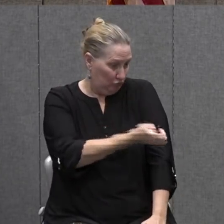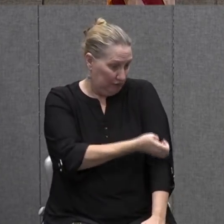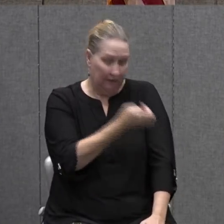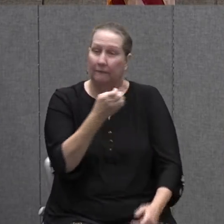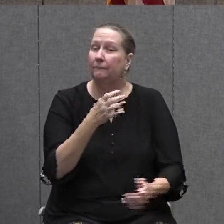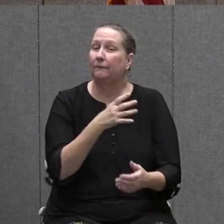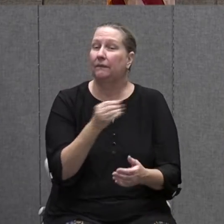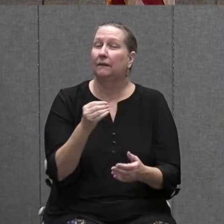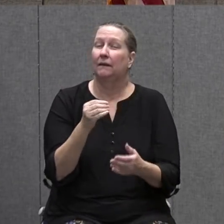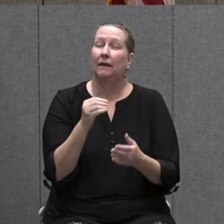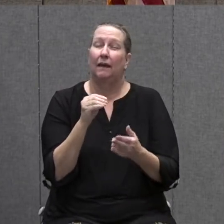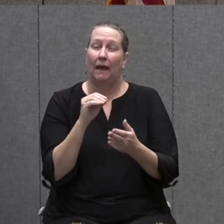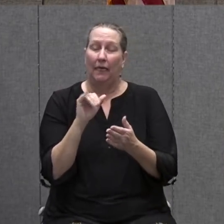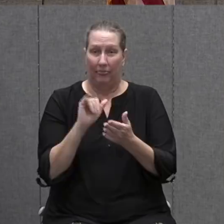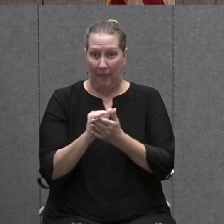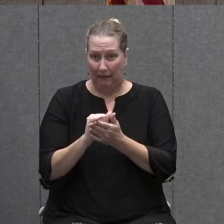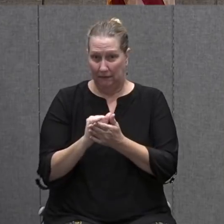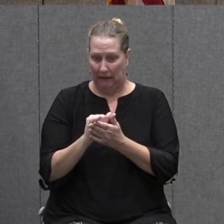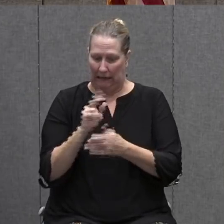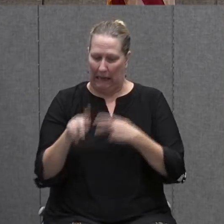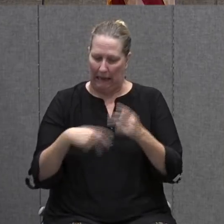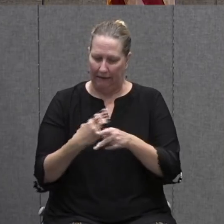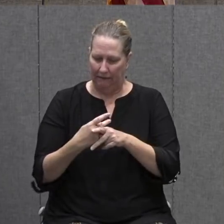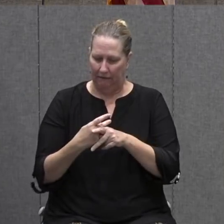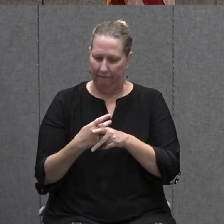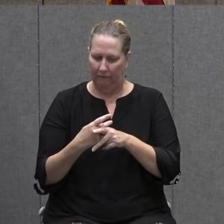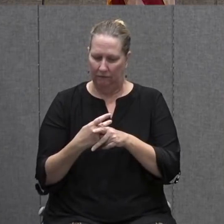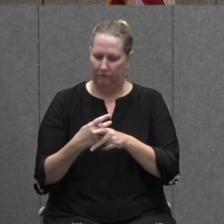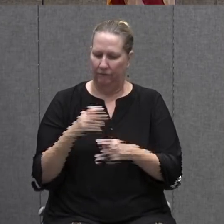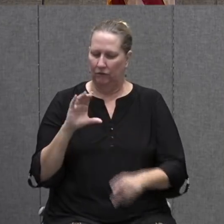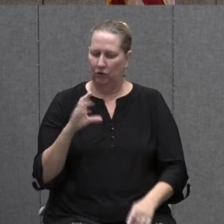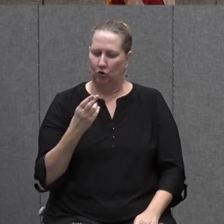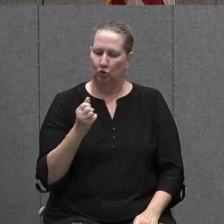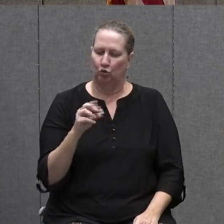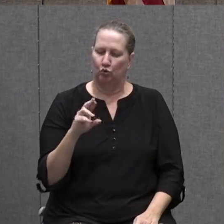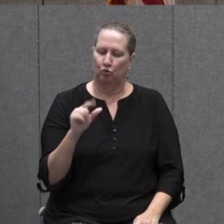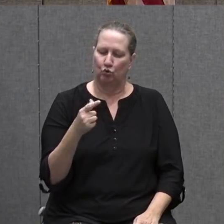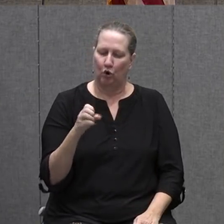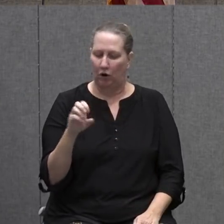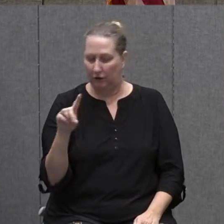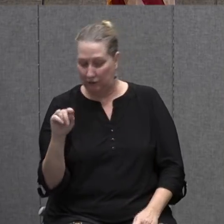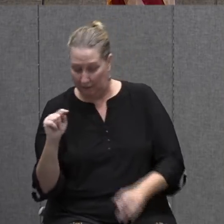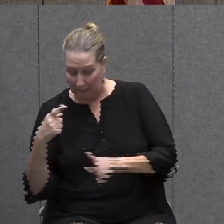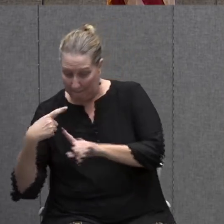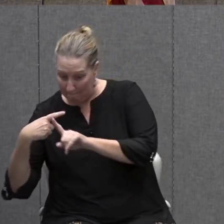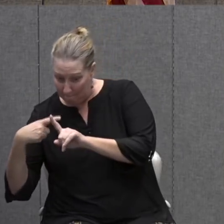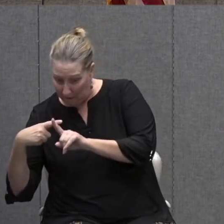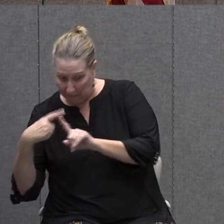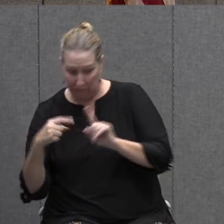in a previous lesson, maybe last week when we talked about particles too small to be seen.